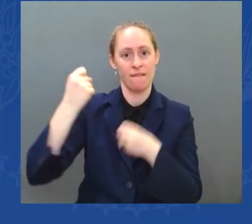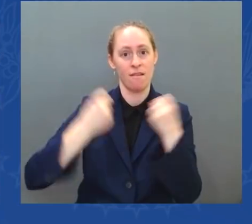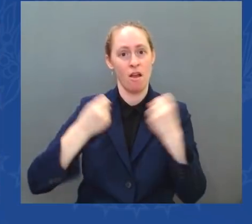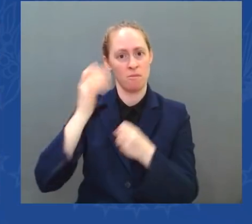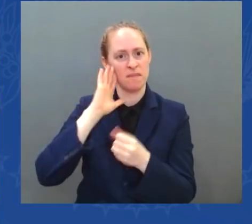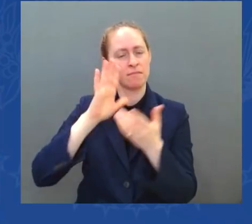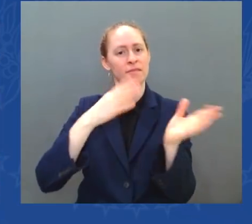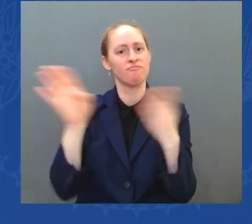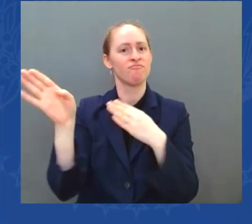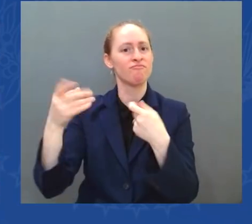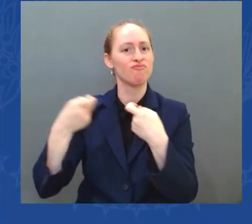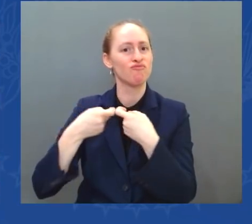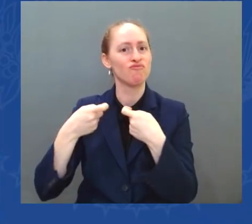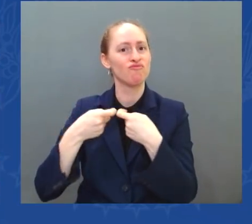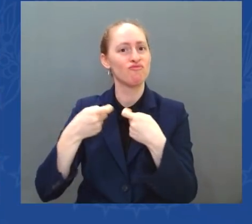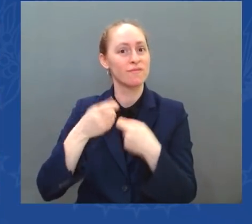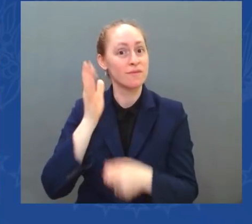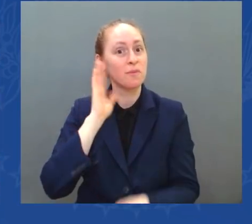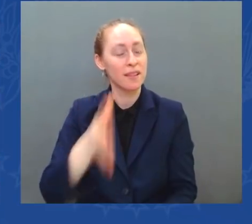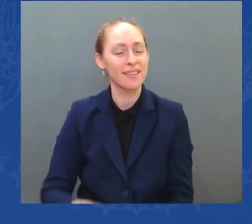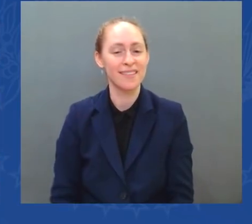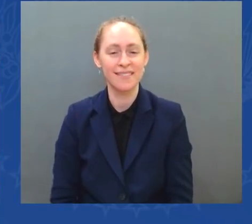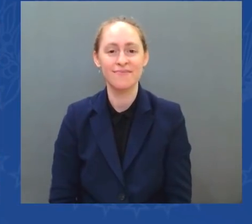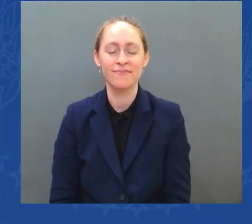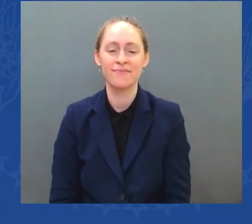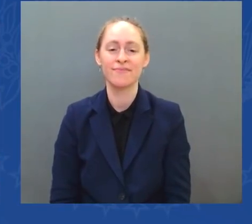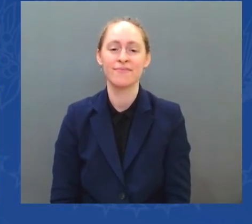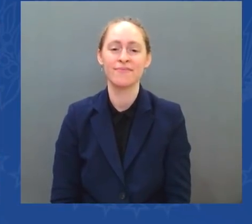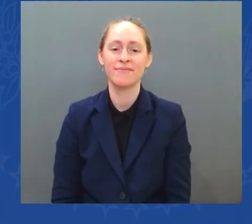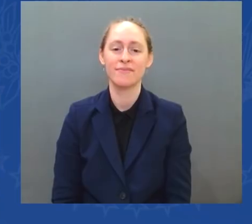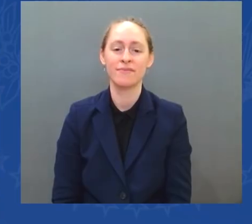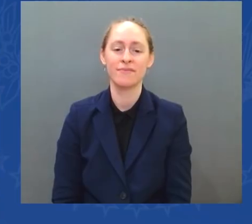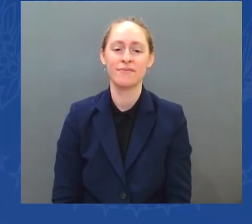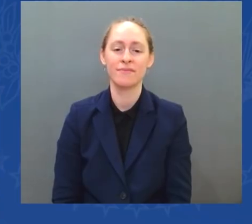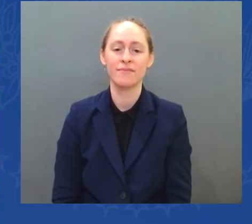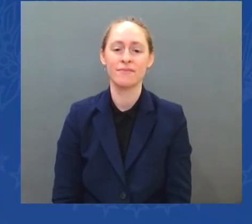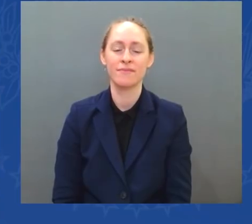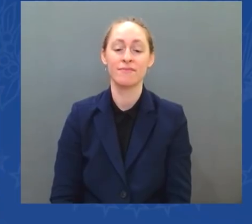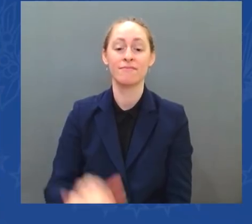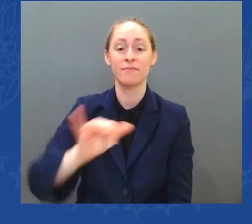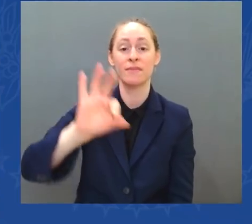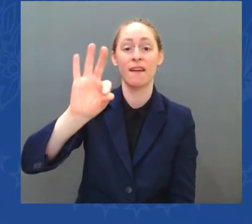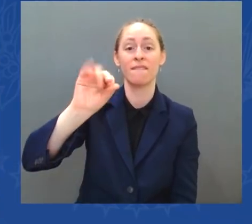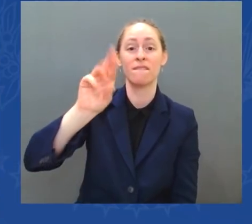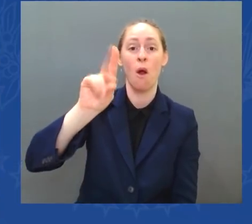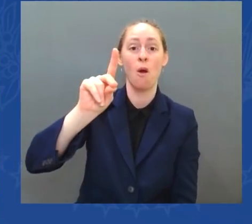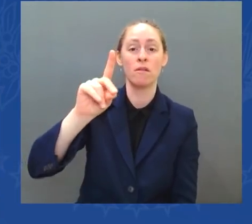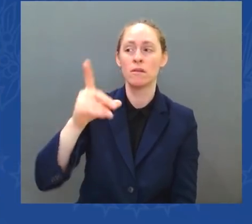Ford came along. They did the same thing. They're investing billions of dollars, 1.7.